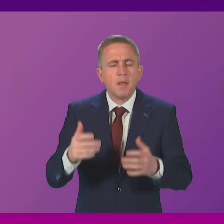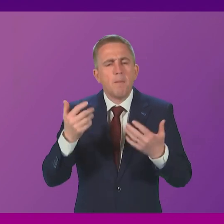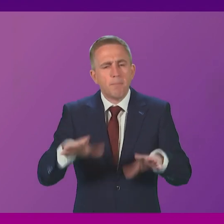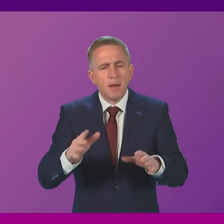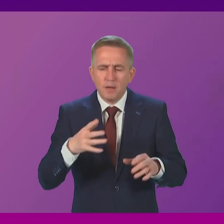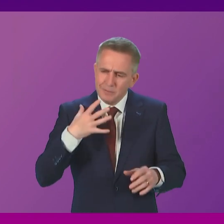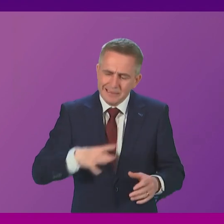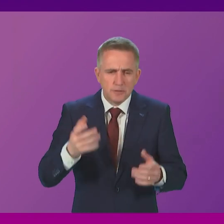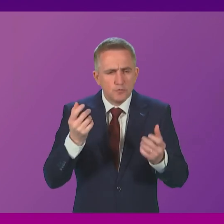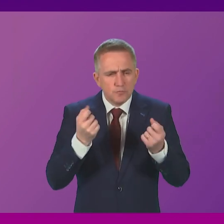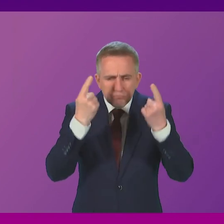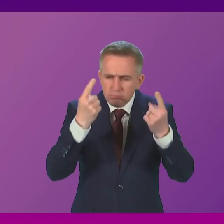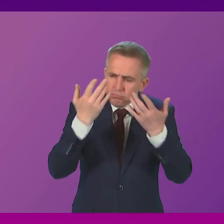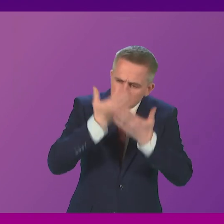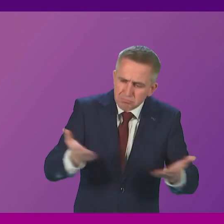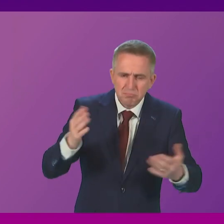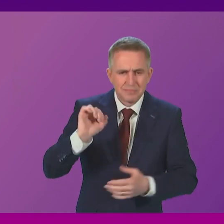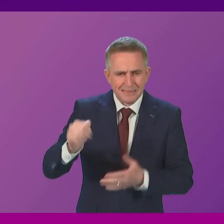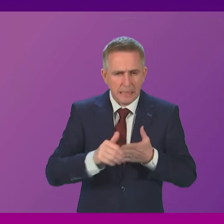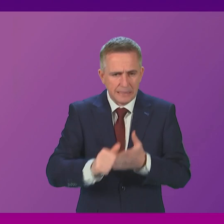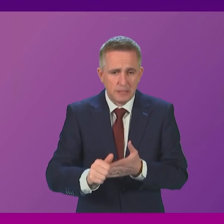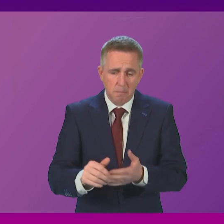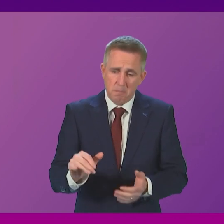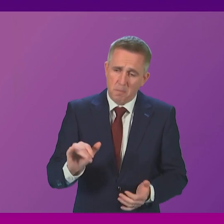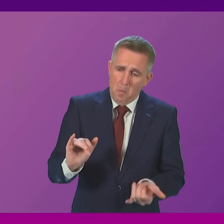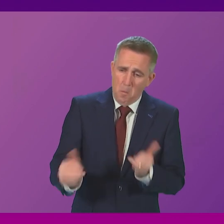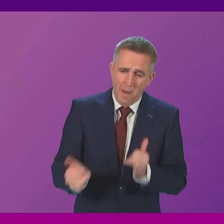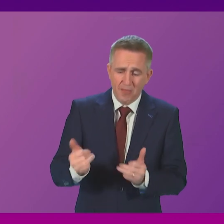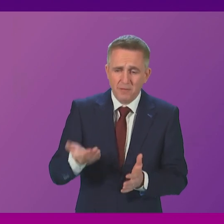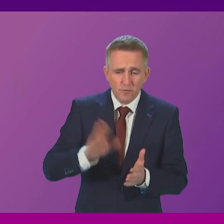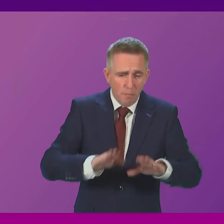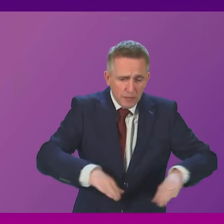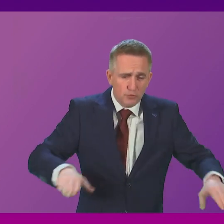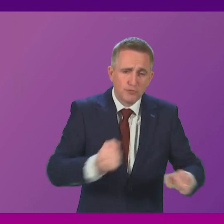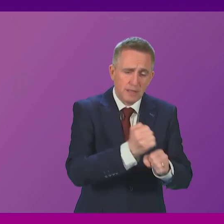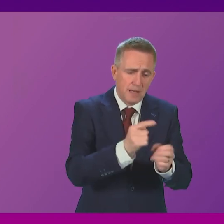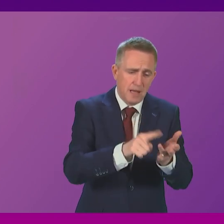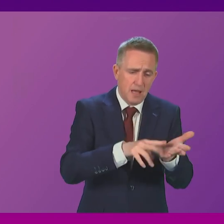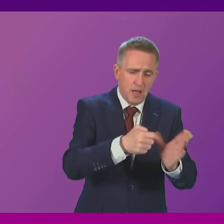a good idea is a good idea regardless of whether it comes from people like the kids in Govan or from the Opposition.